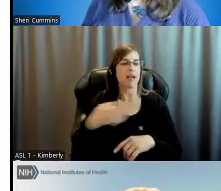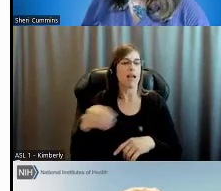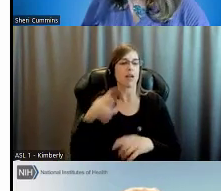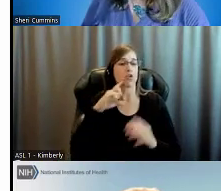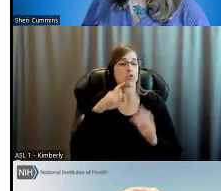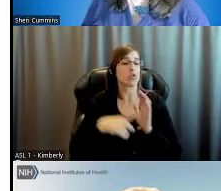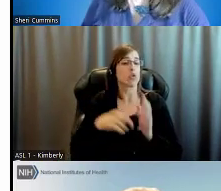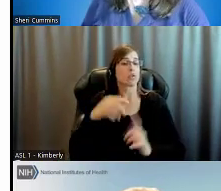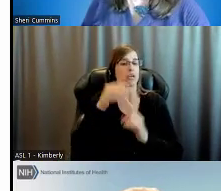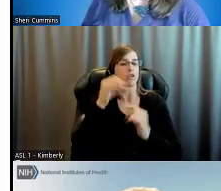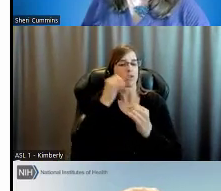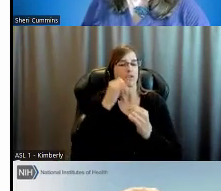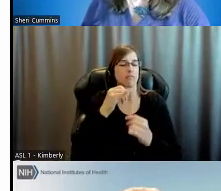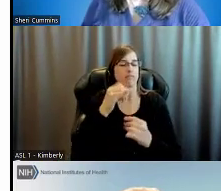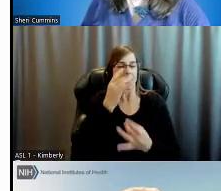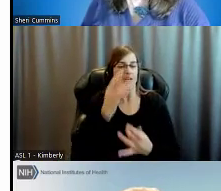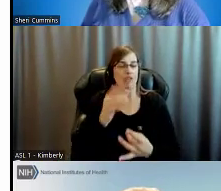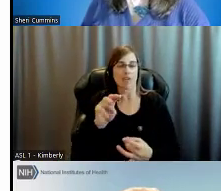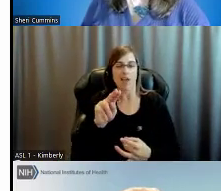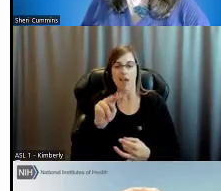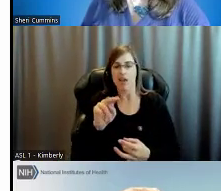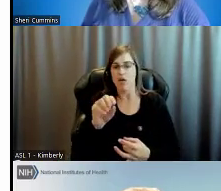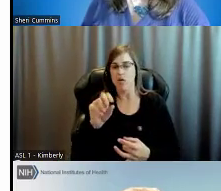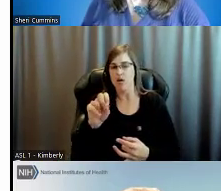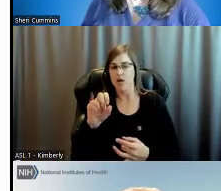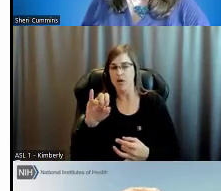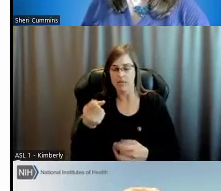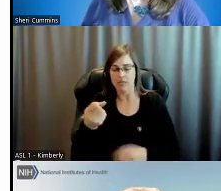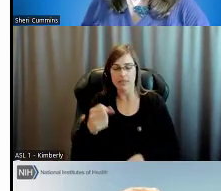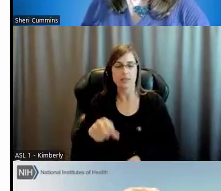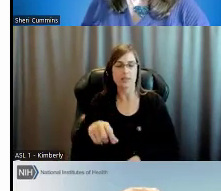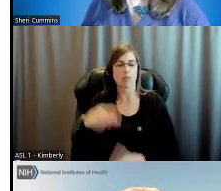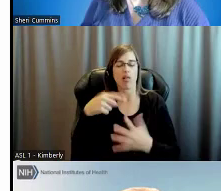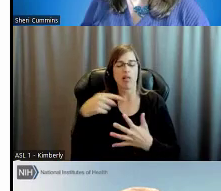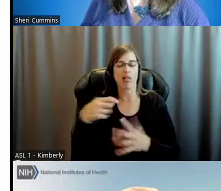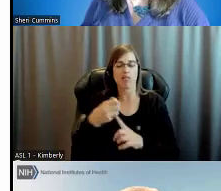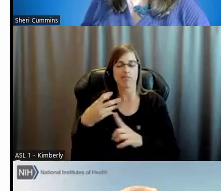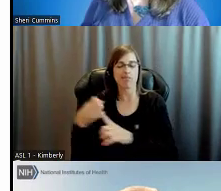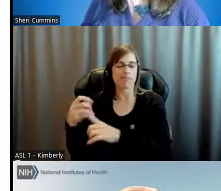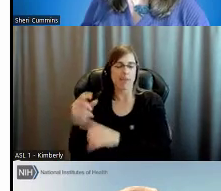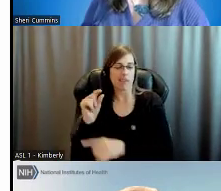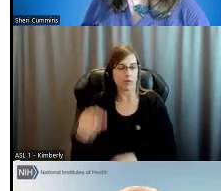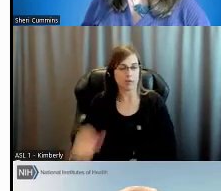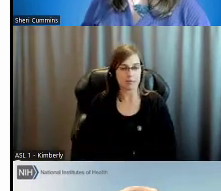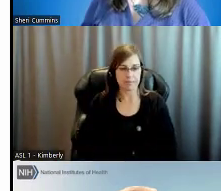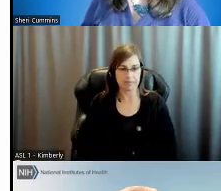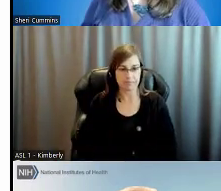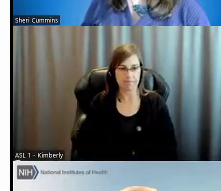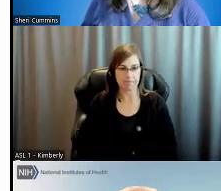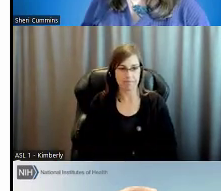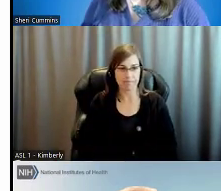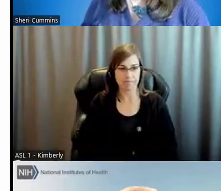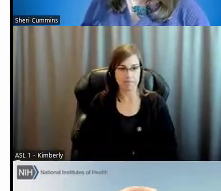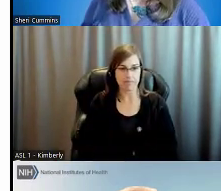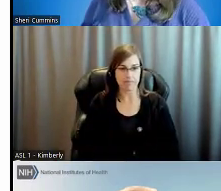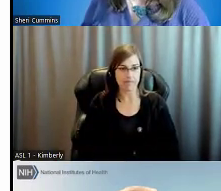And we'll just briefly touch on each one of these, and then I'll point to where you can find more information. So Requests for Applications